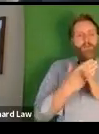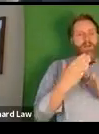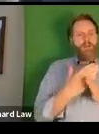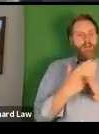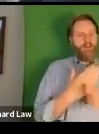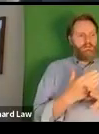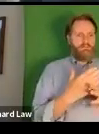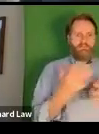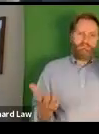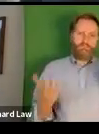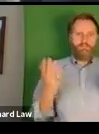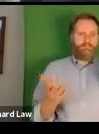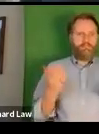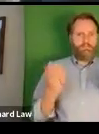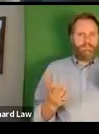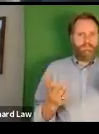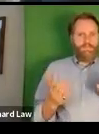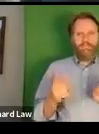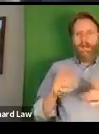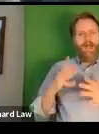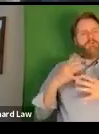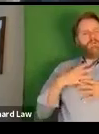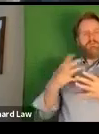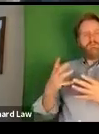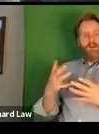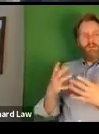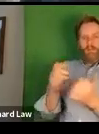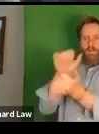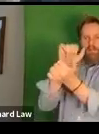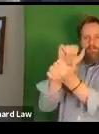HMPO haven't done it but you know if if you don't have a letter that you're